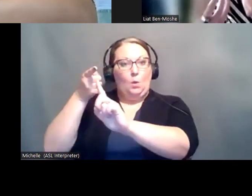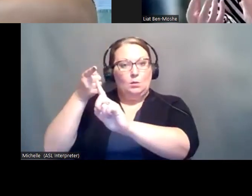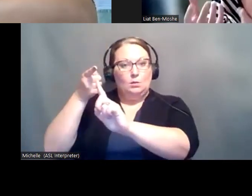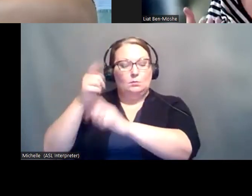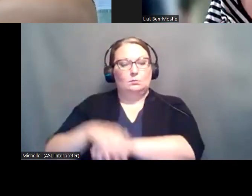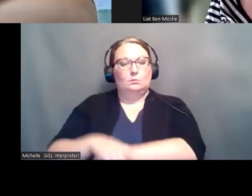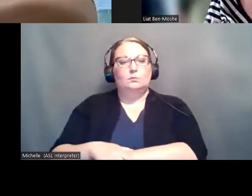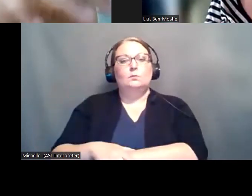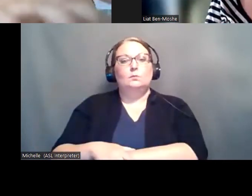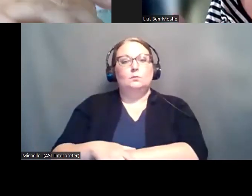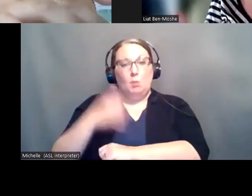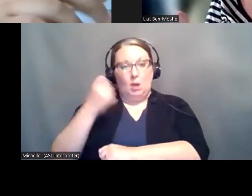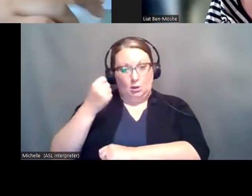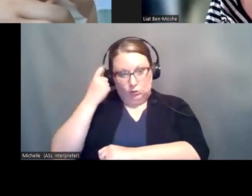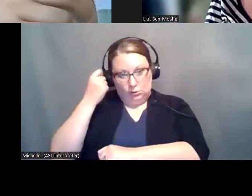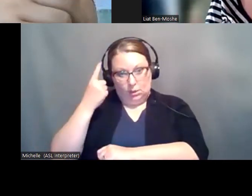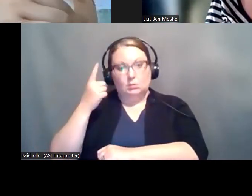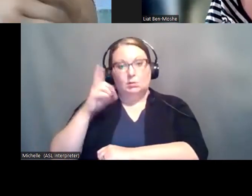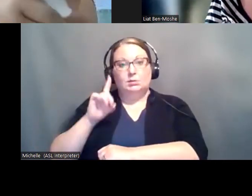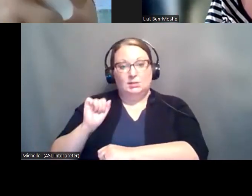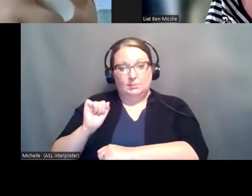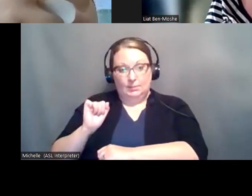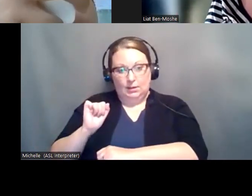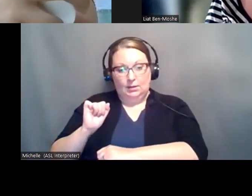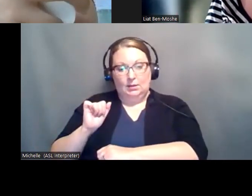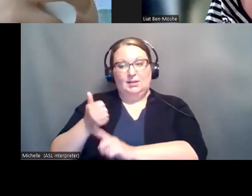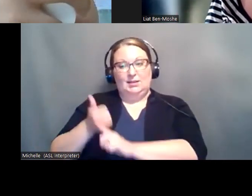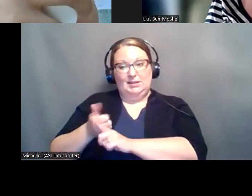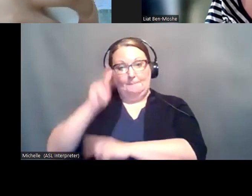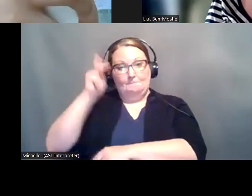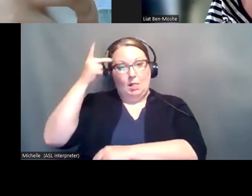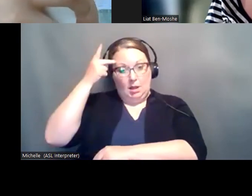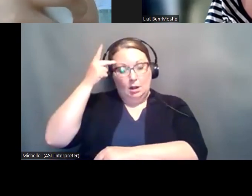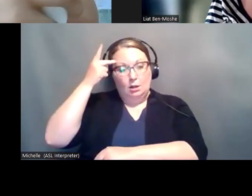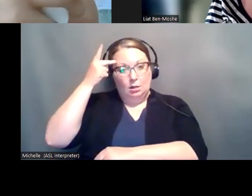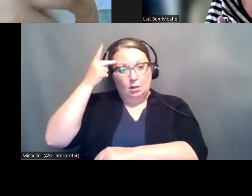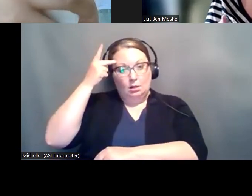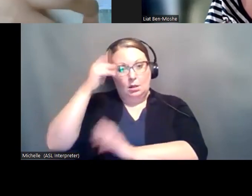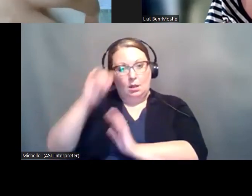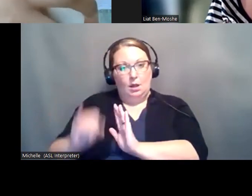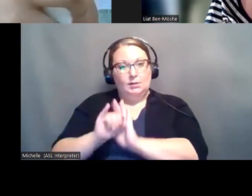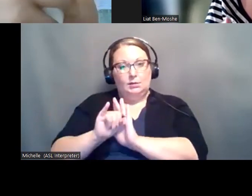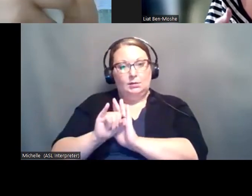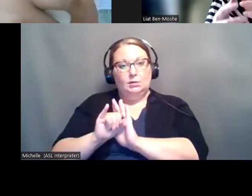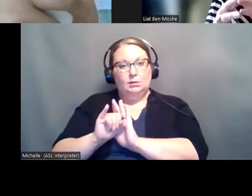We understood disability as a political, you know, identity and formation.